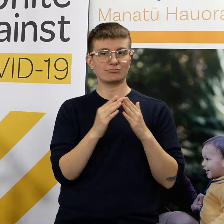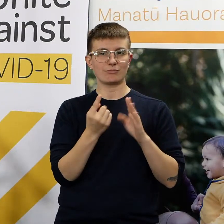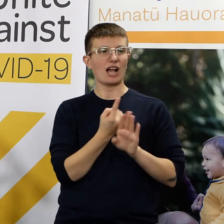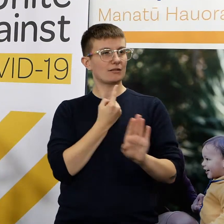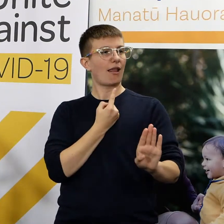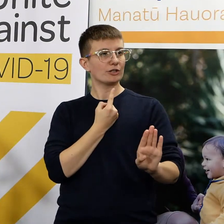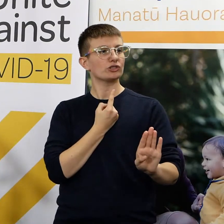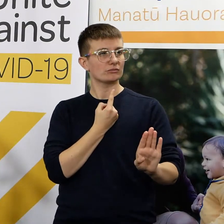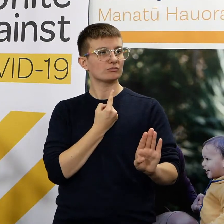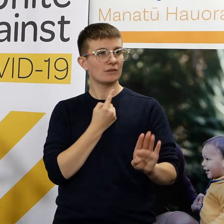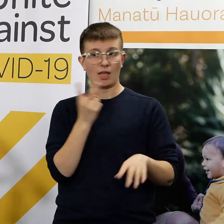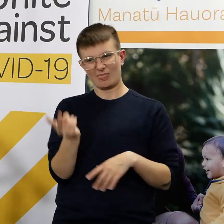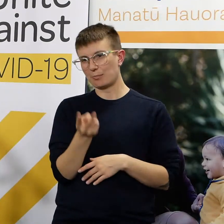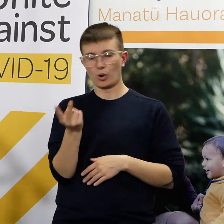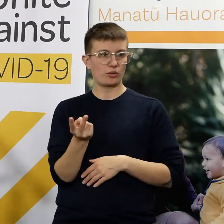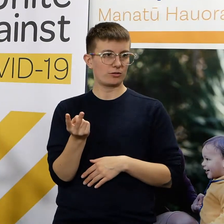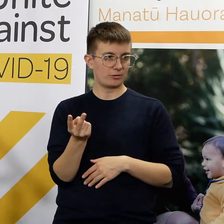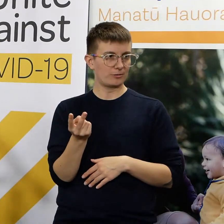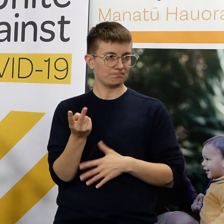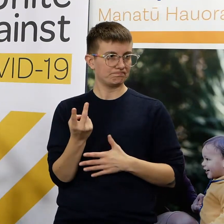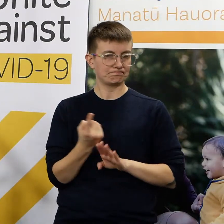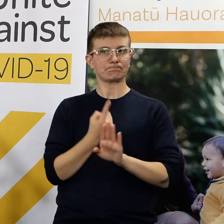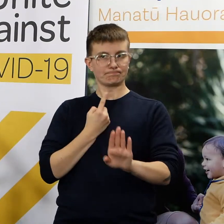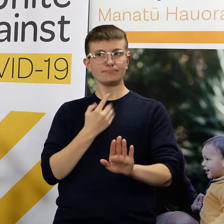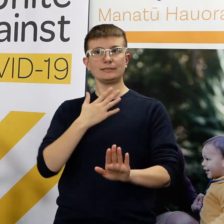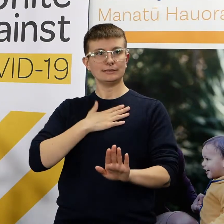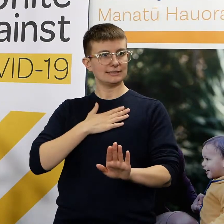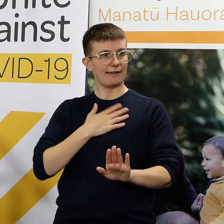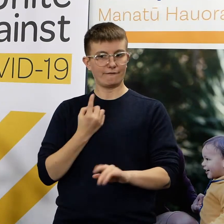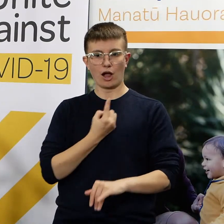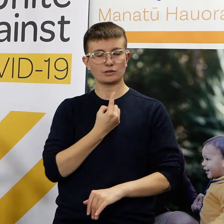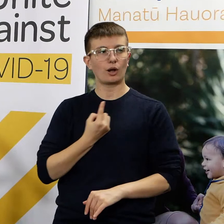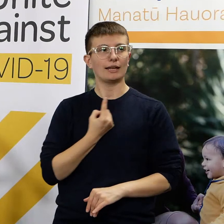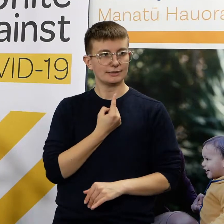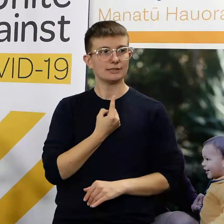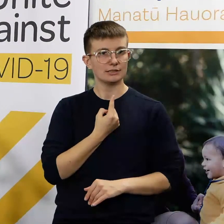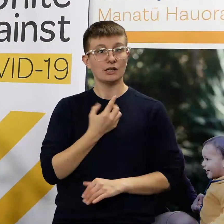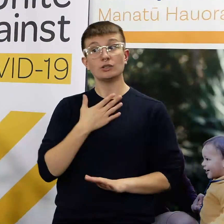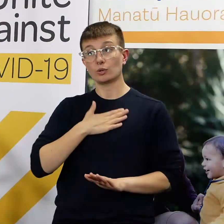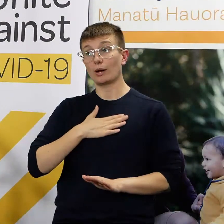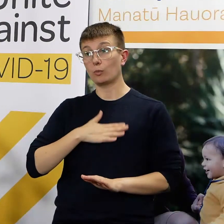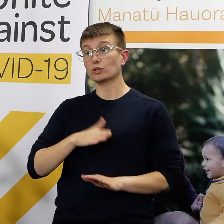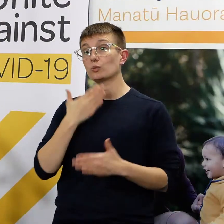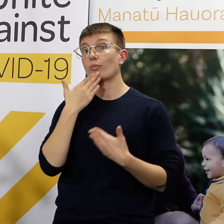And I want to thank the many people who are involved and the work that was done with police and the local community